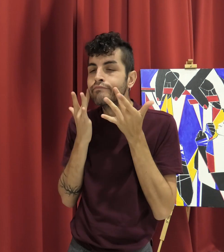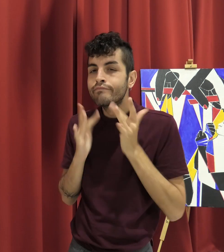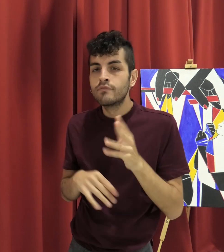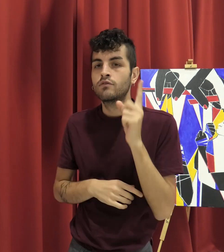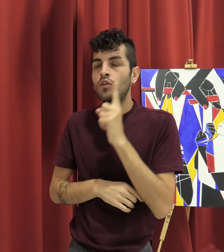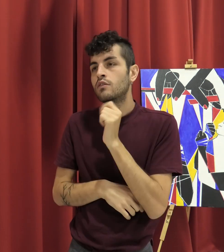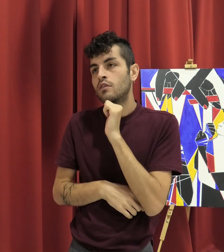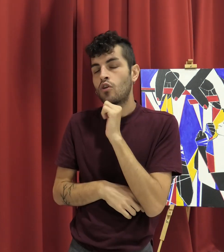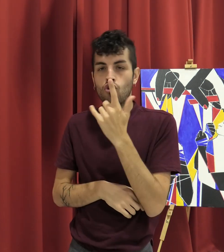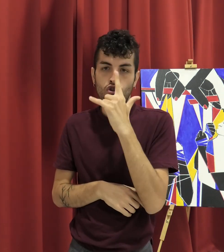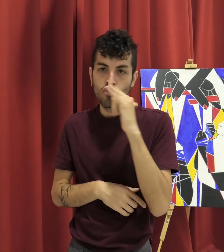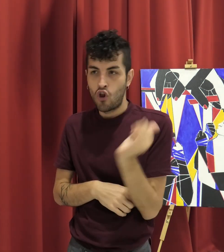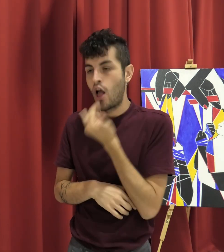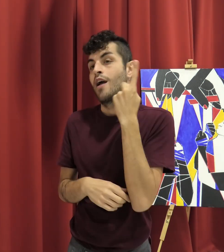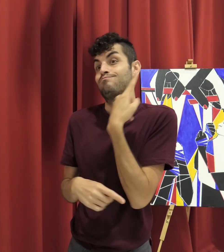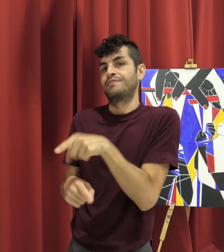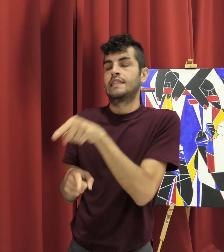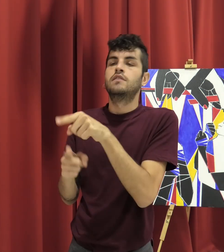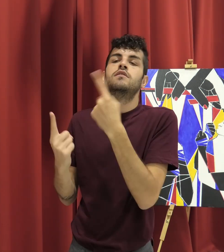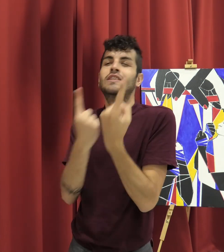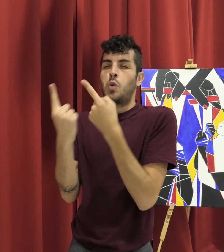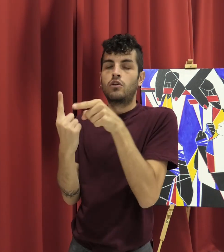and I must also not sign too easily or the deaf will get bored.